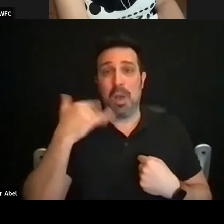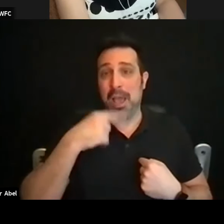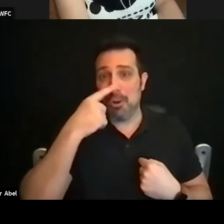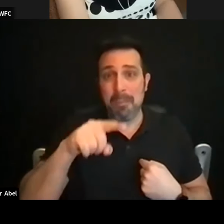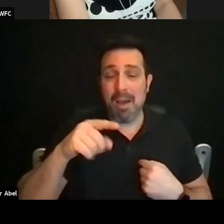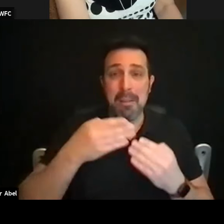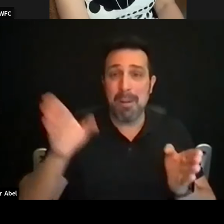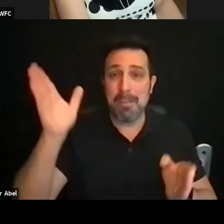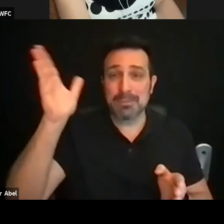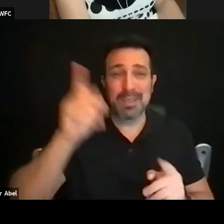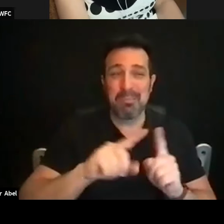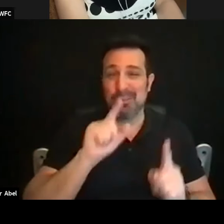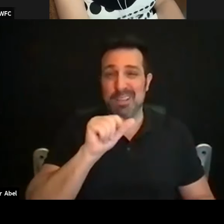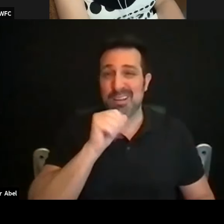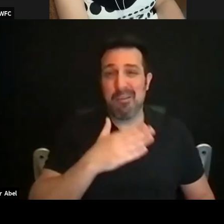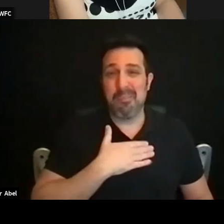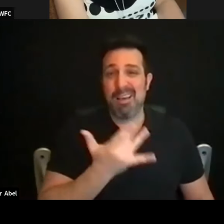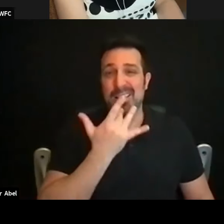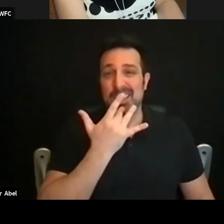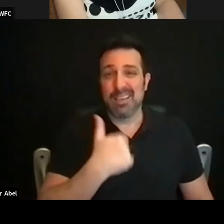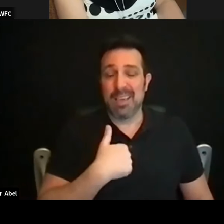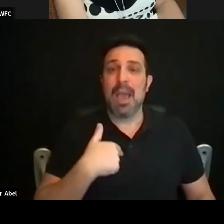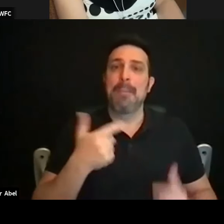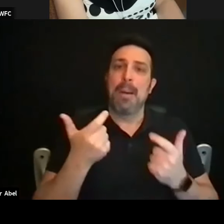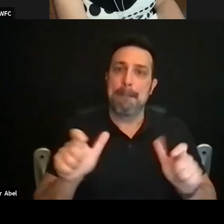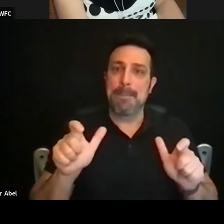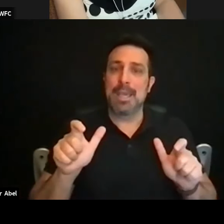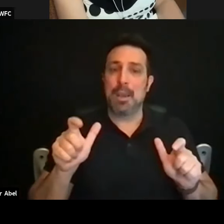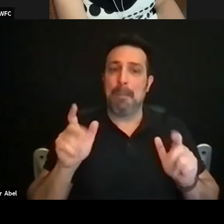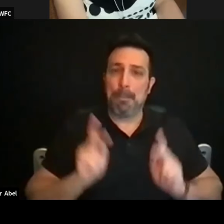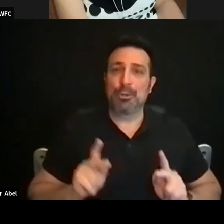same